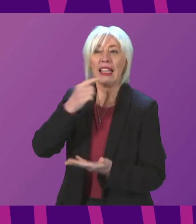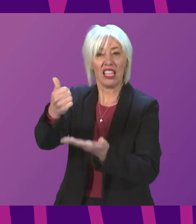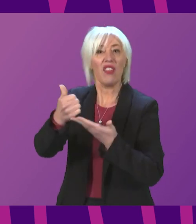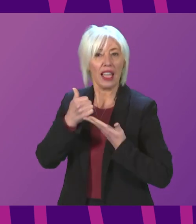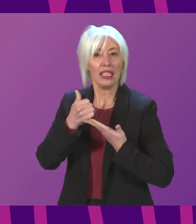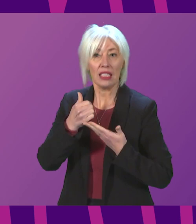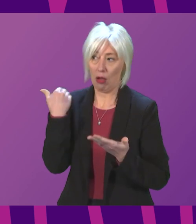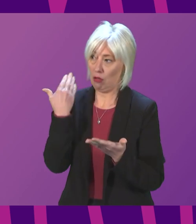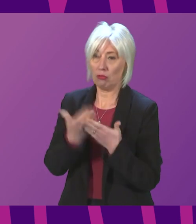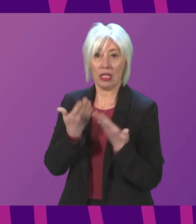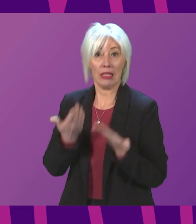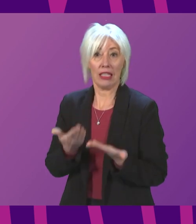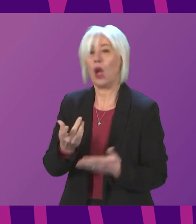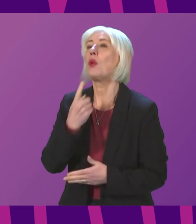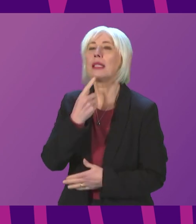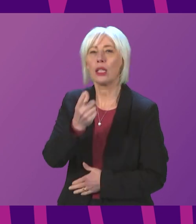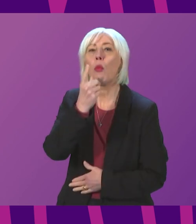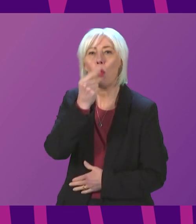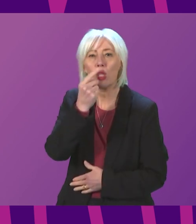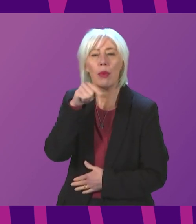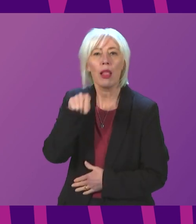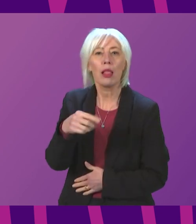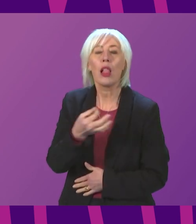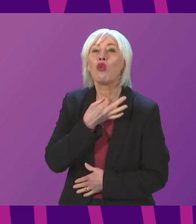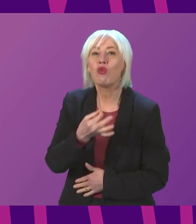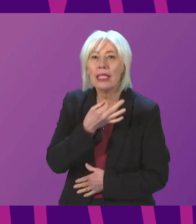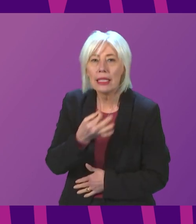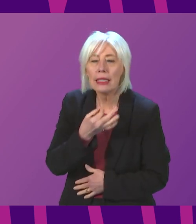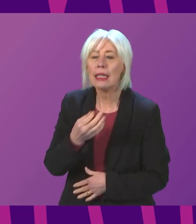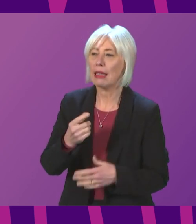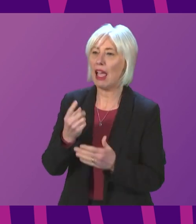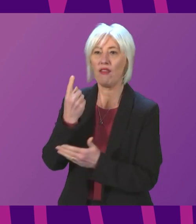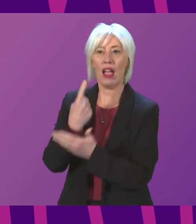has been that it was possible that the risks of releasing people from self-isolation too